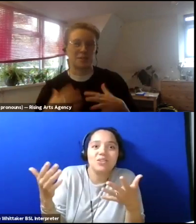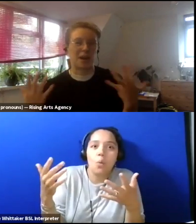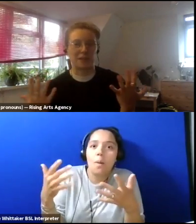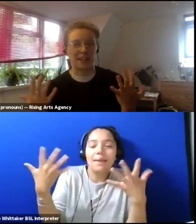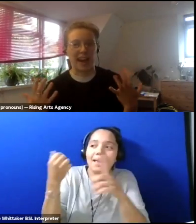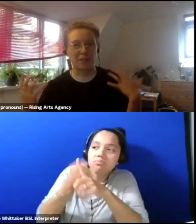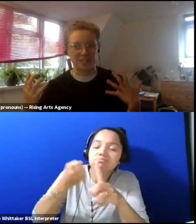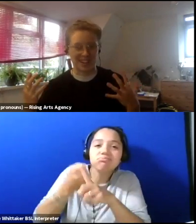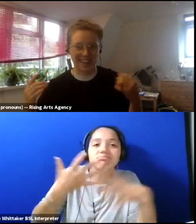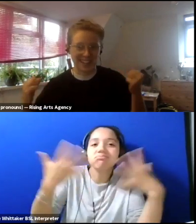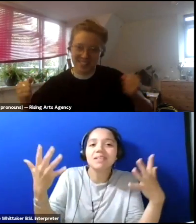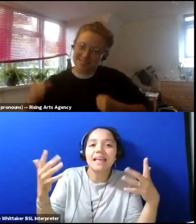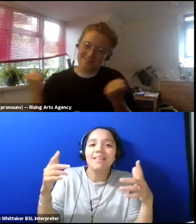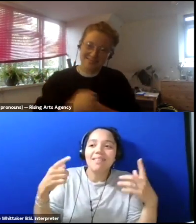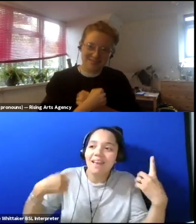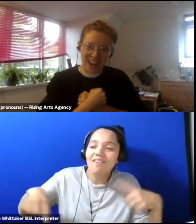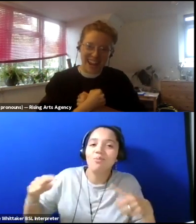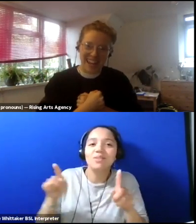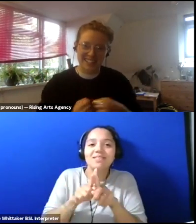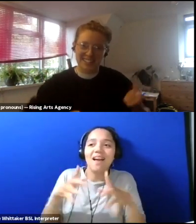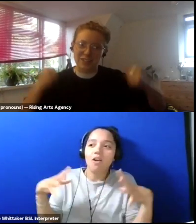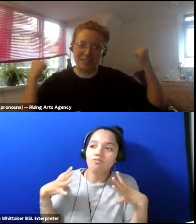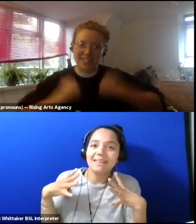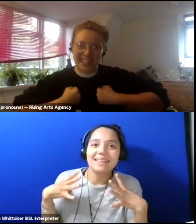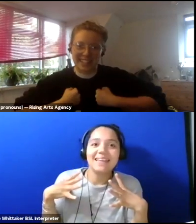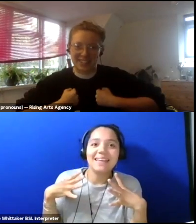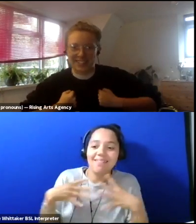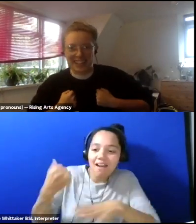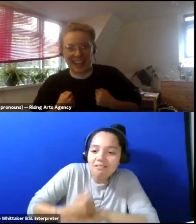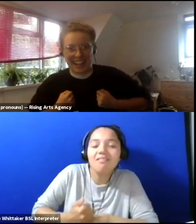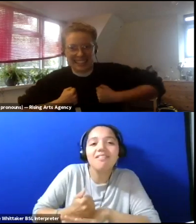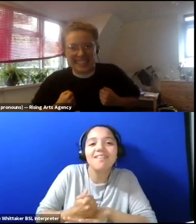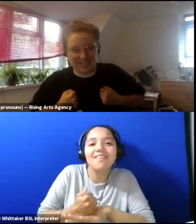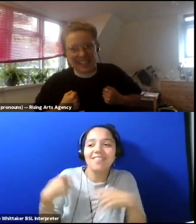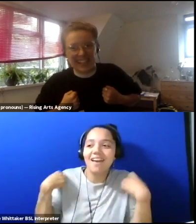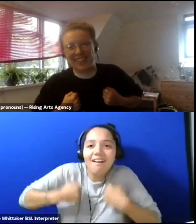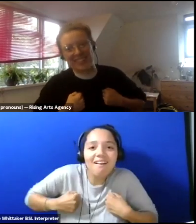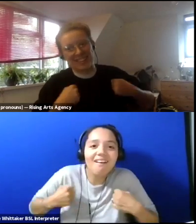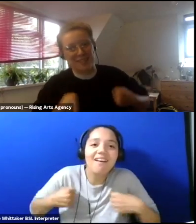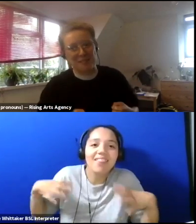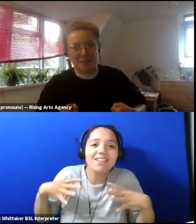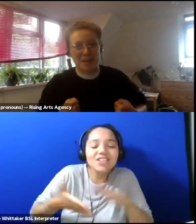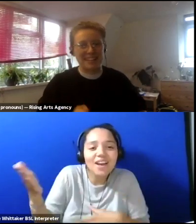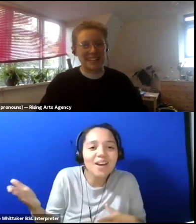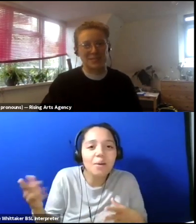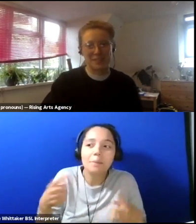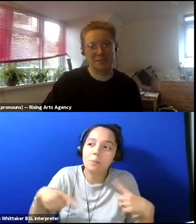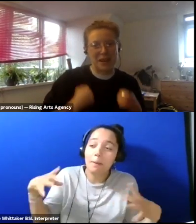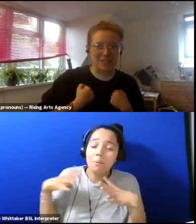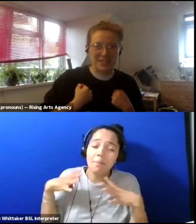demonstration, big whatever, everyone's ready, they've got their rucksacks on and they're like, 'let's f*cking go, 'cause we've been preparing for this